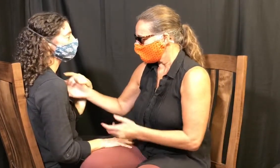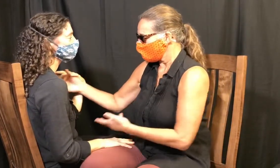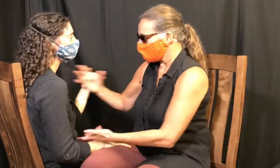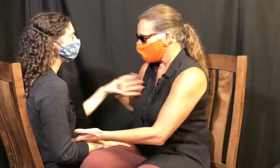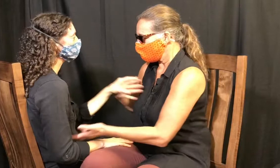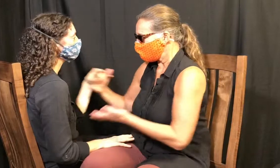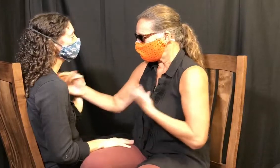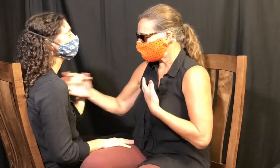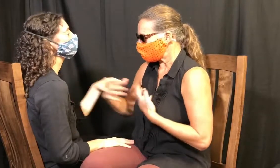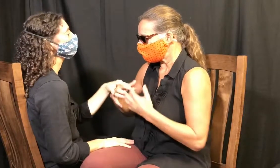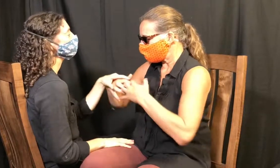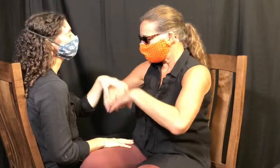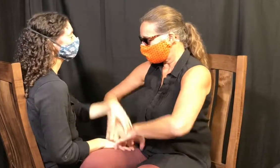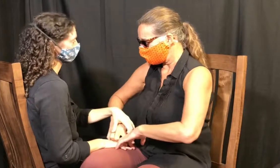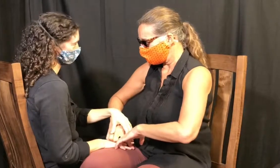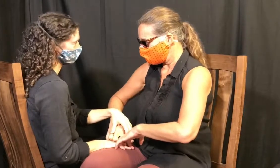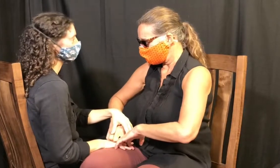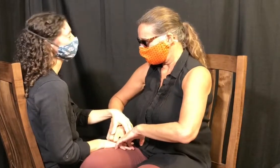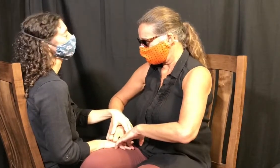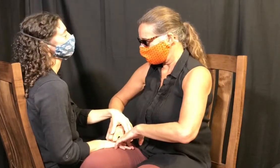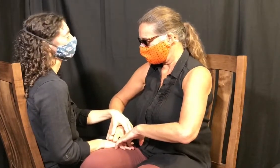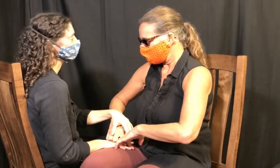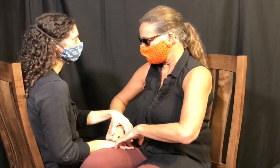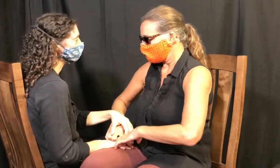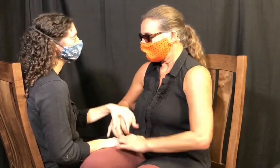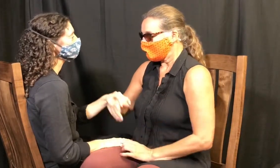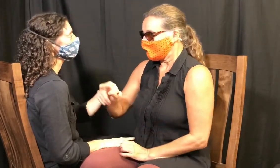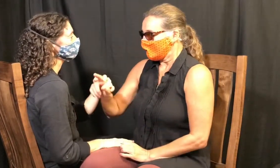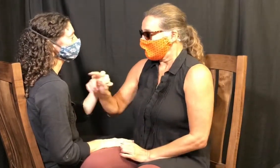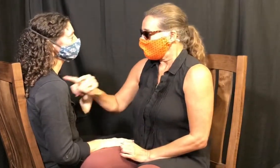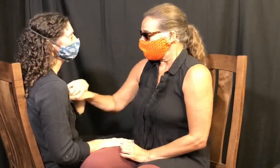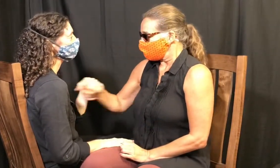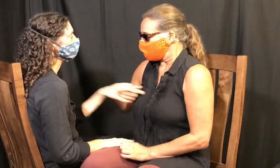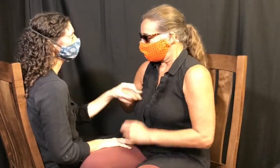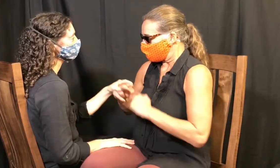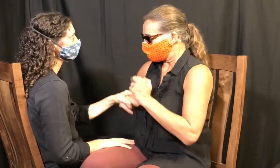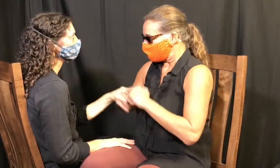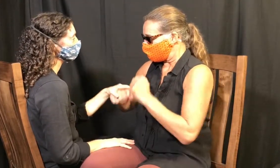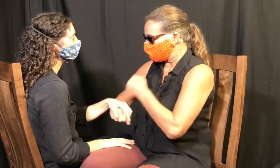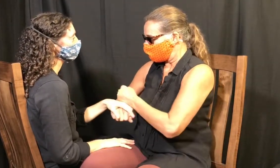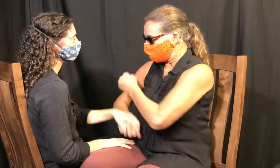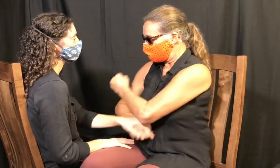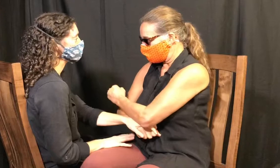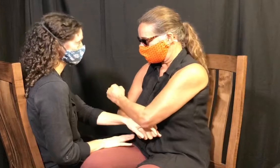Instead we can build a relational foundation with children in co-presence, which nurtures their growth and development